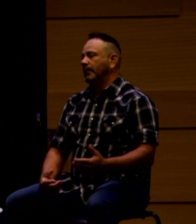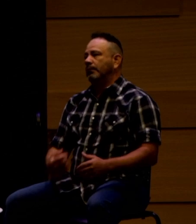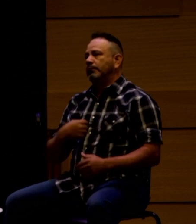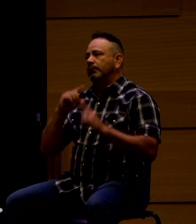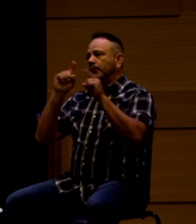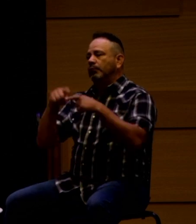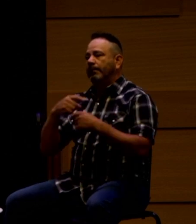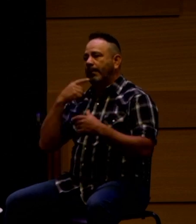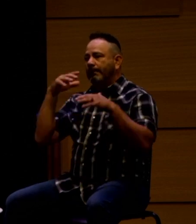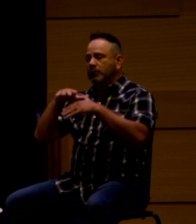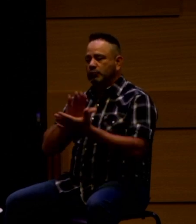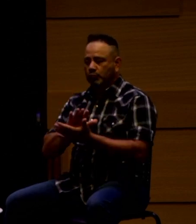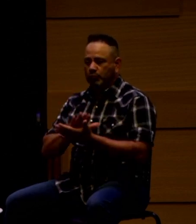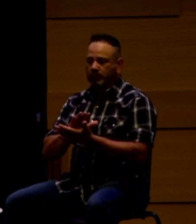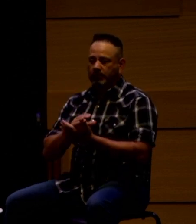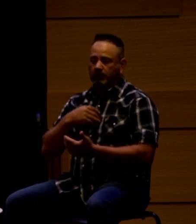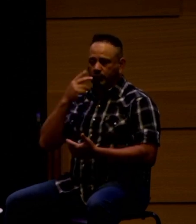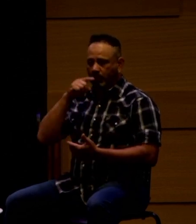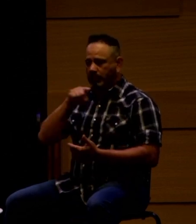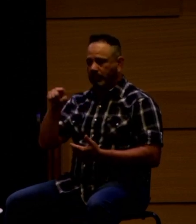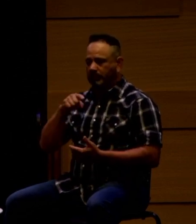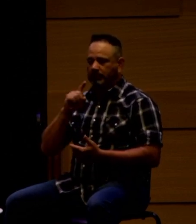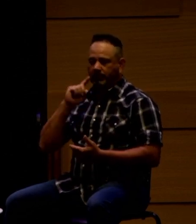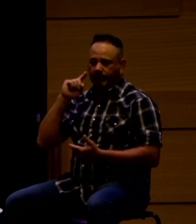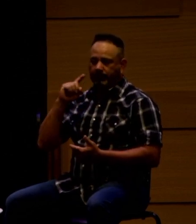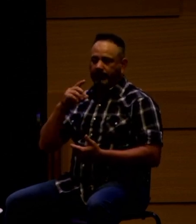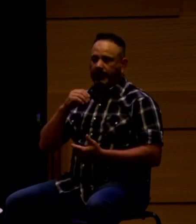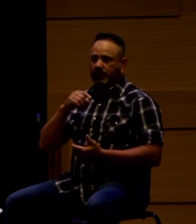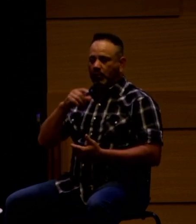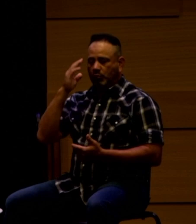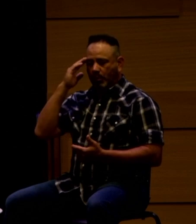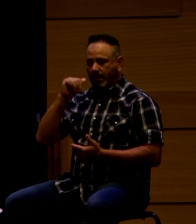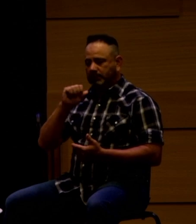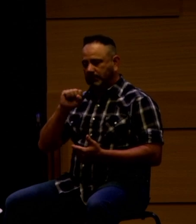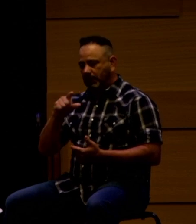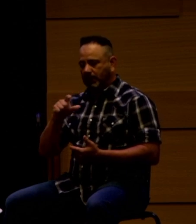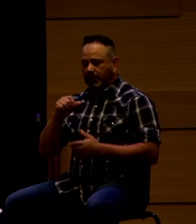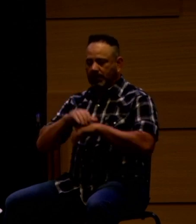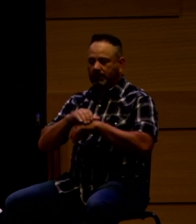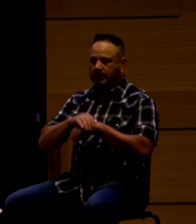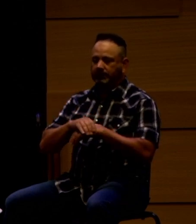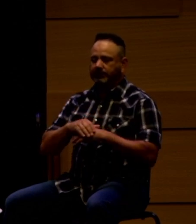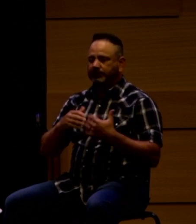Paco Garcia: I went to a public mainstream school and I saw some Deaf people using ASL and English.